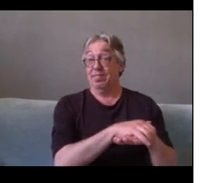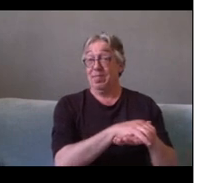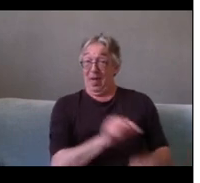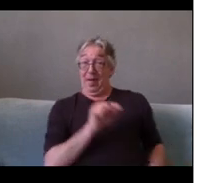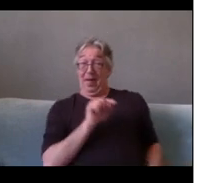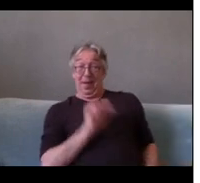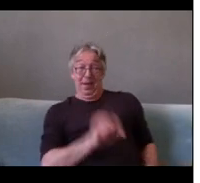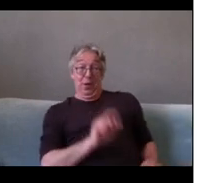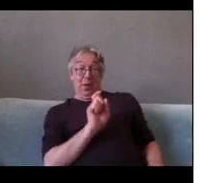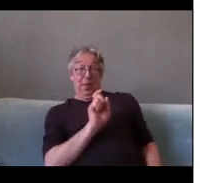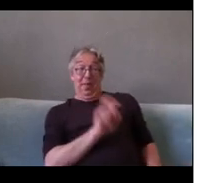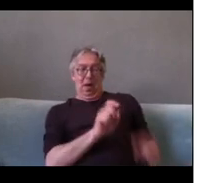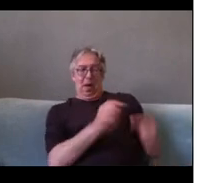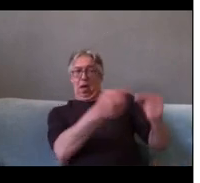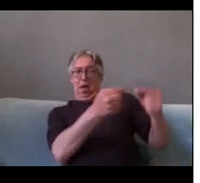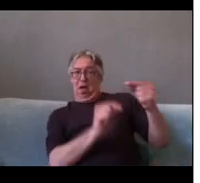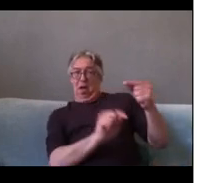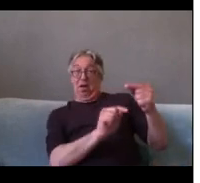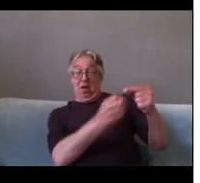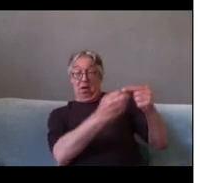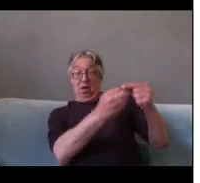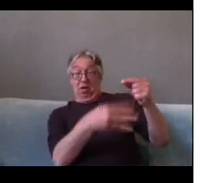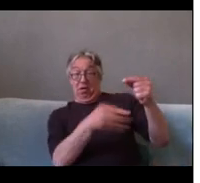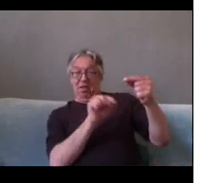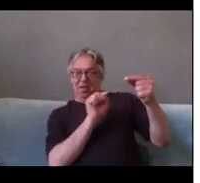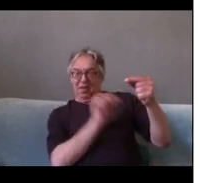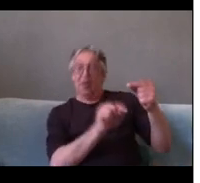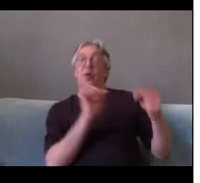I believe the Spanish captioning is computer generated.